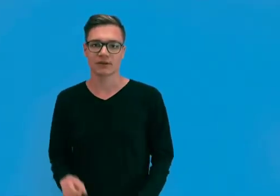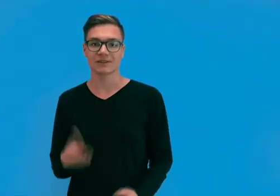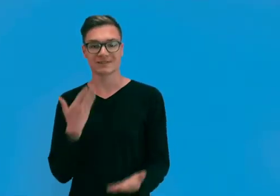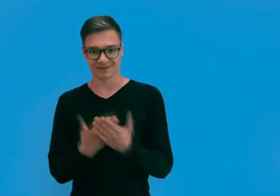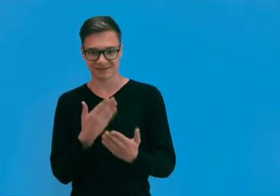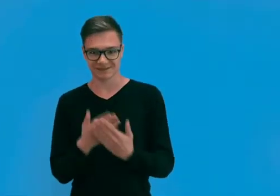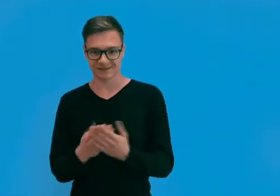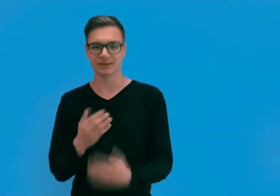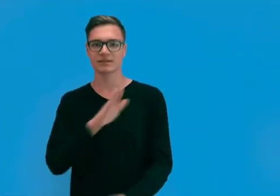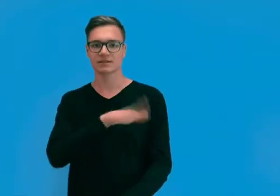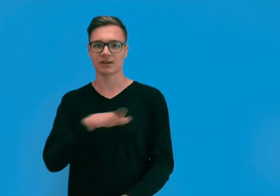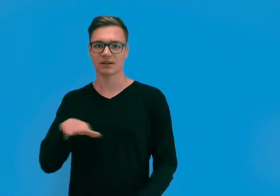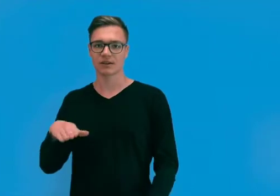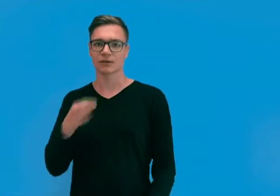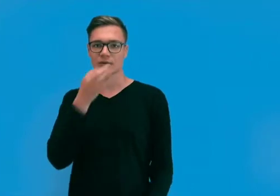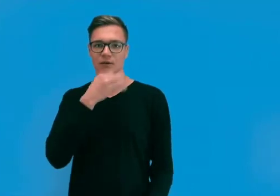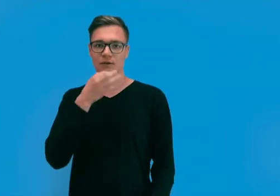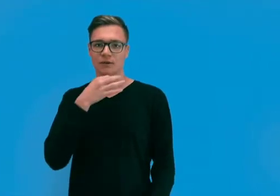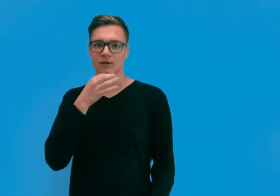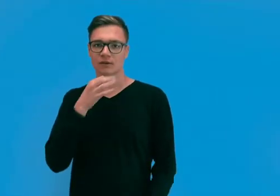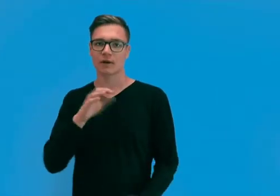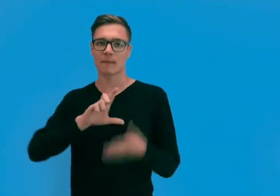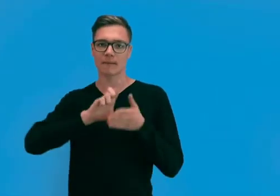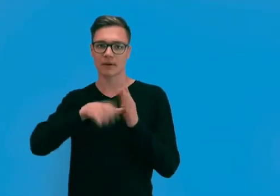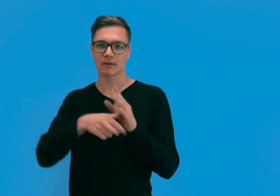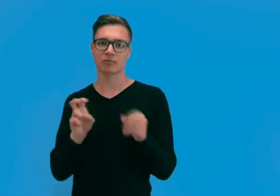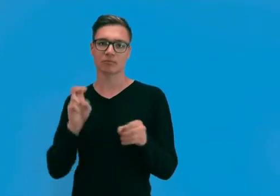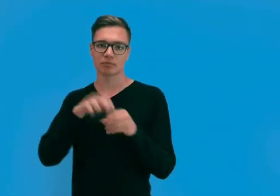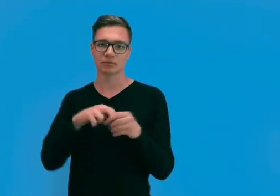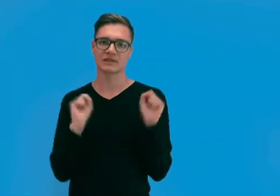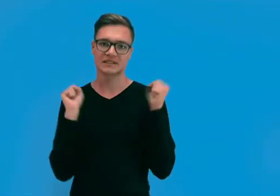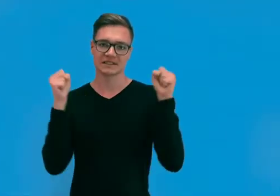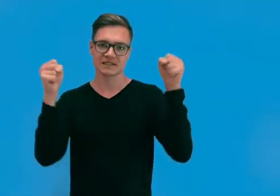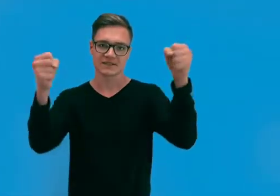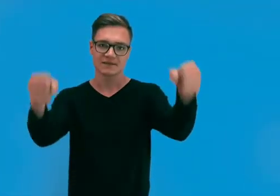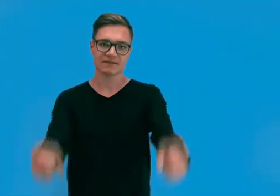In this way, children and teenagers are actively involved in the district.